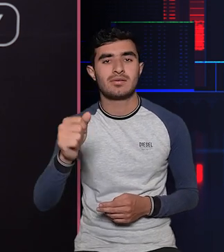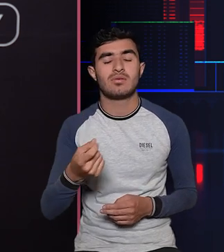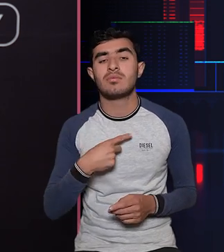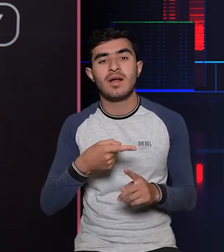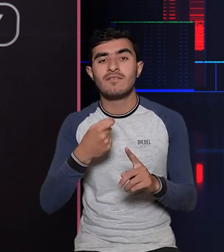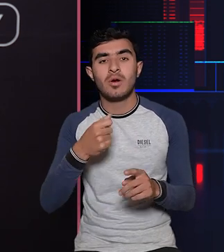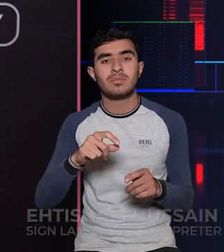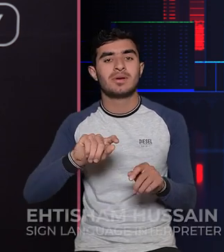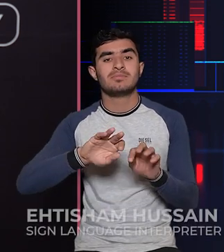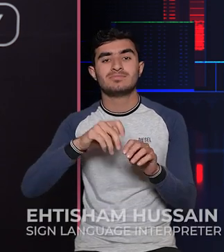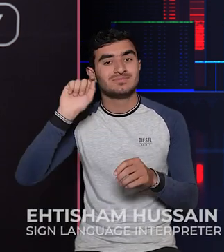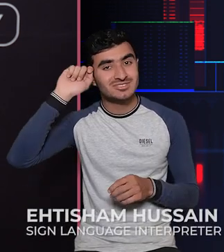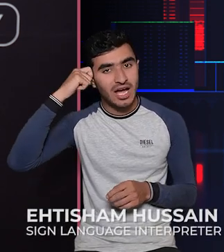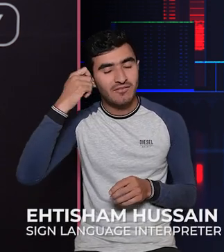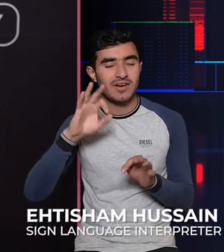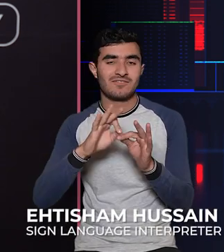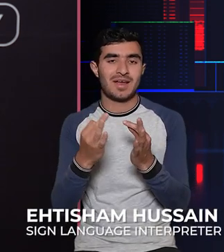I belong to a Pathan family.